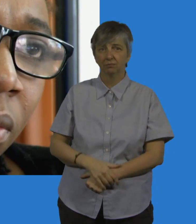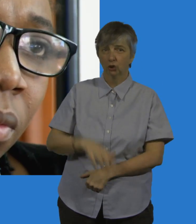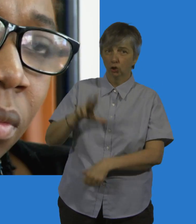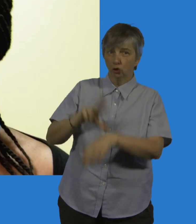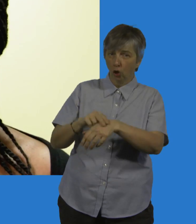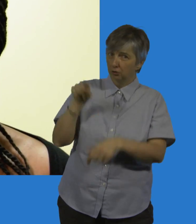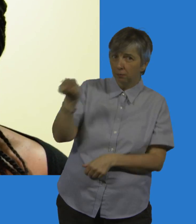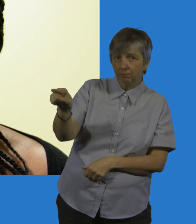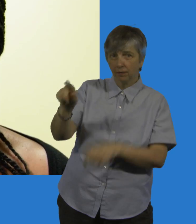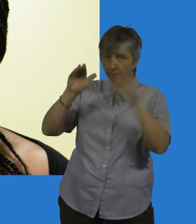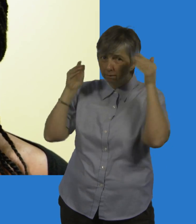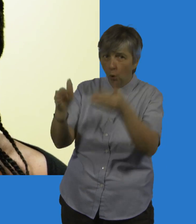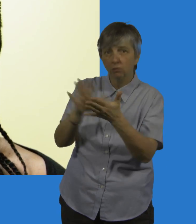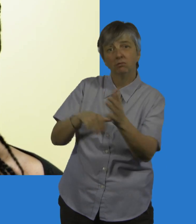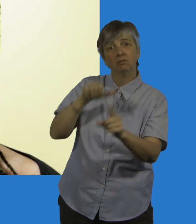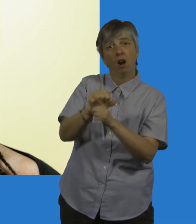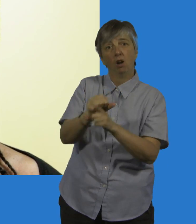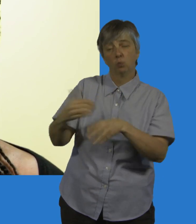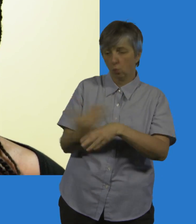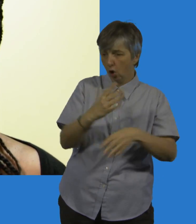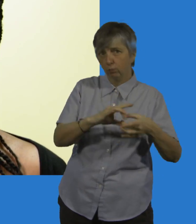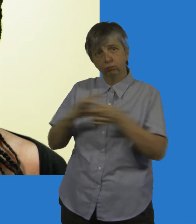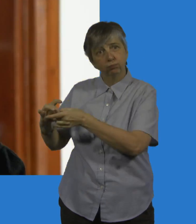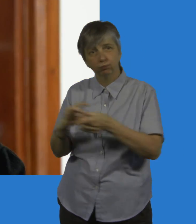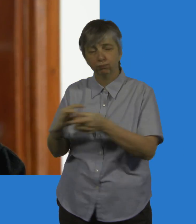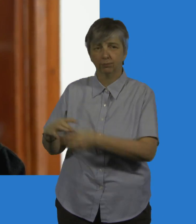Keziah Ofori: We learn from each other and also develop ourselves professionally I would say. So that’s